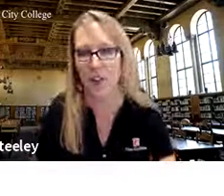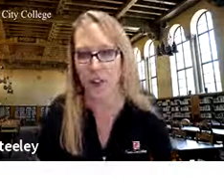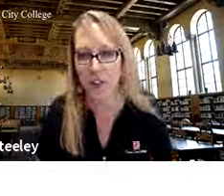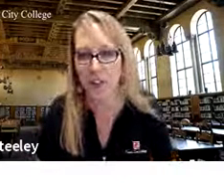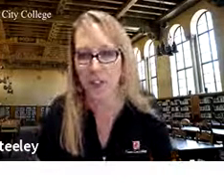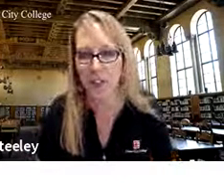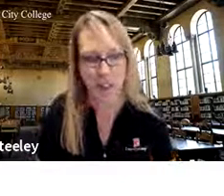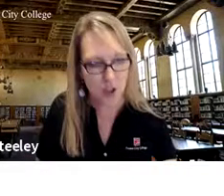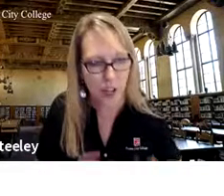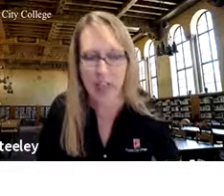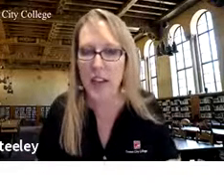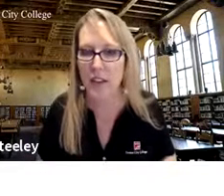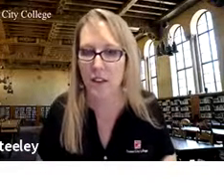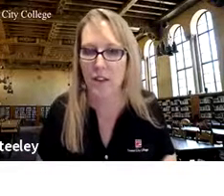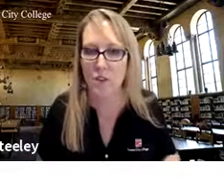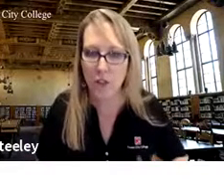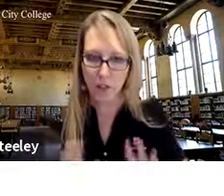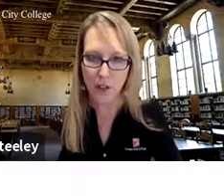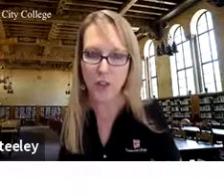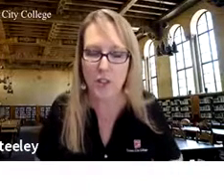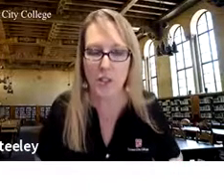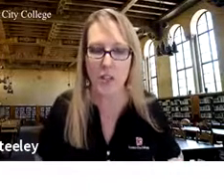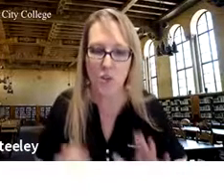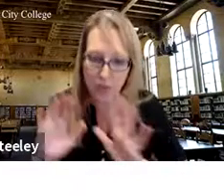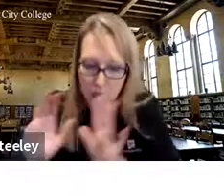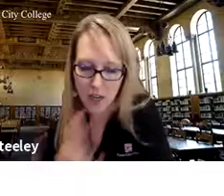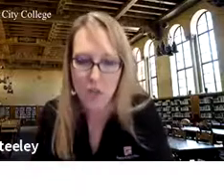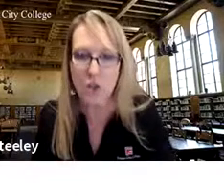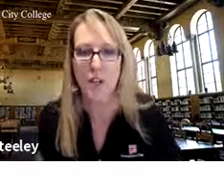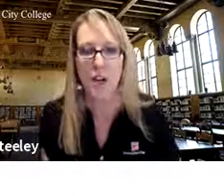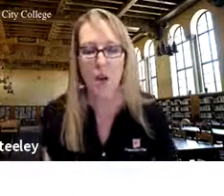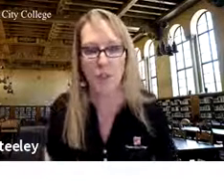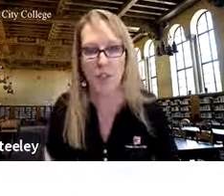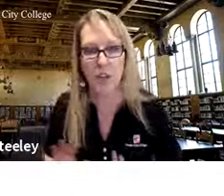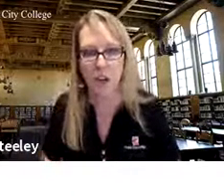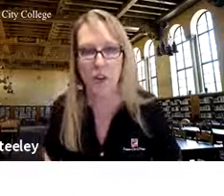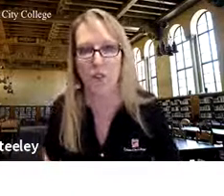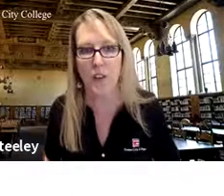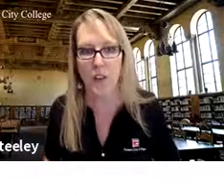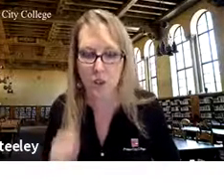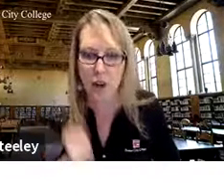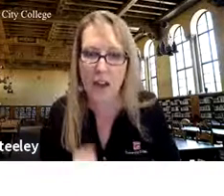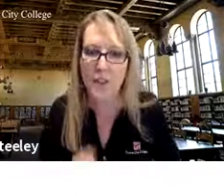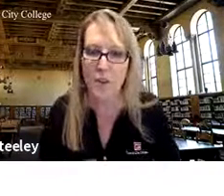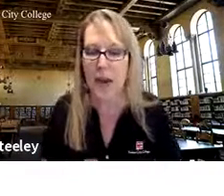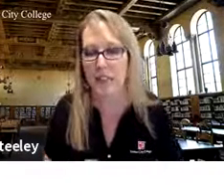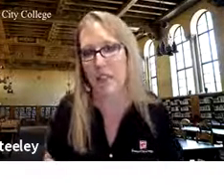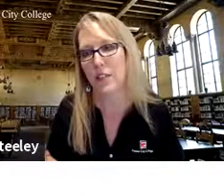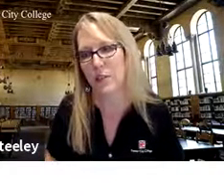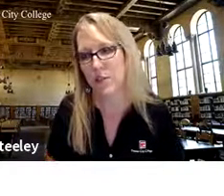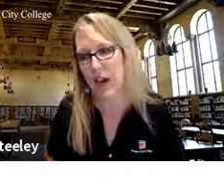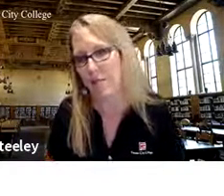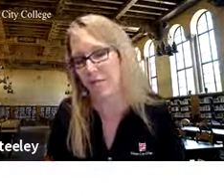learners, that you can, you can learn those things you can you can accomplish and conquer your fears, you have the capacity to do that.